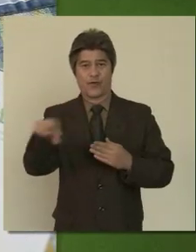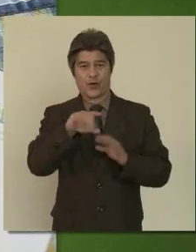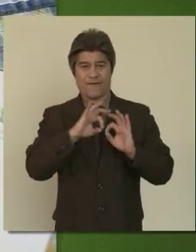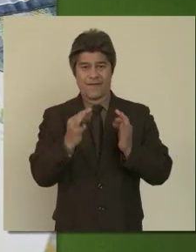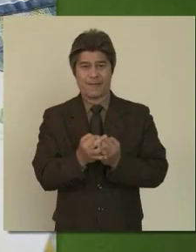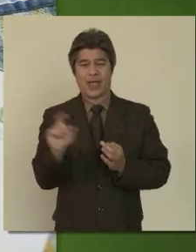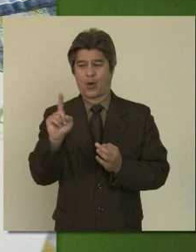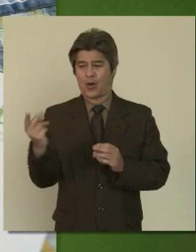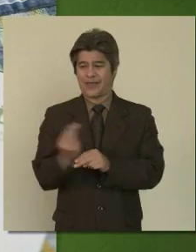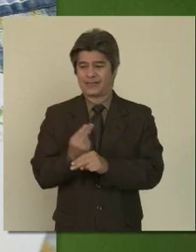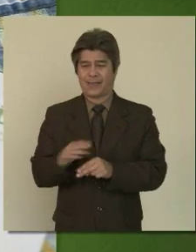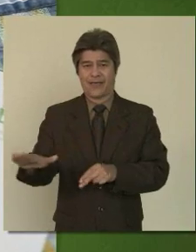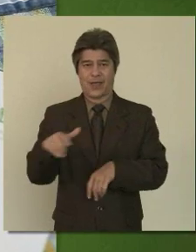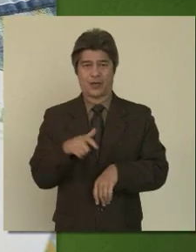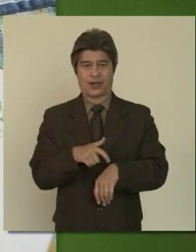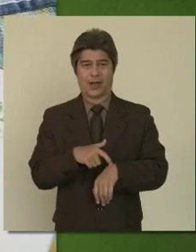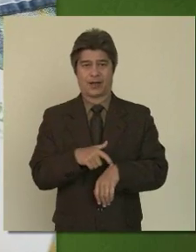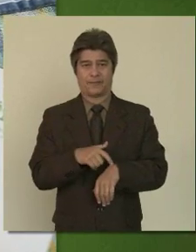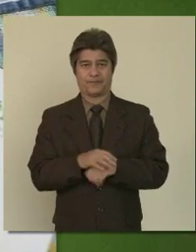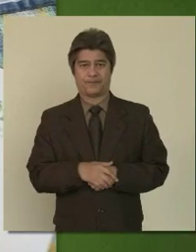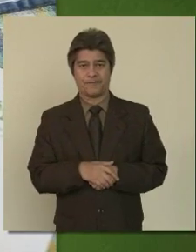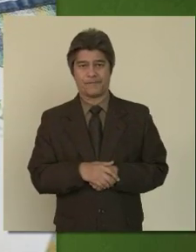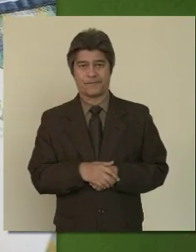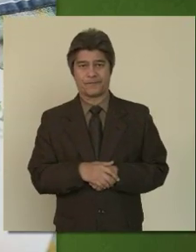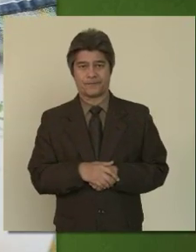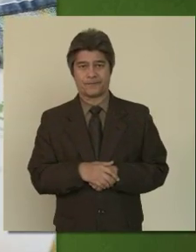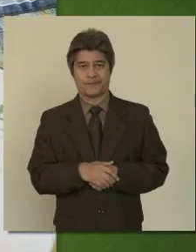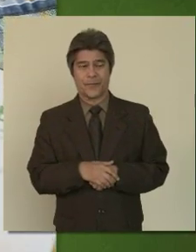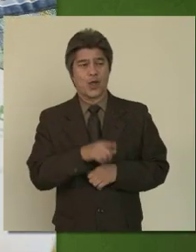places they spend their time.